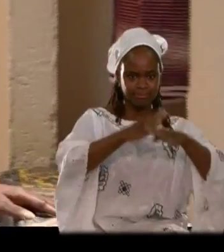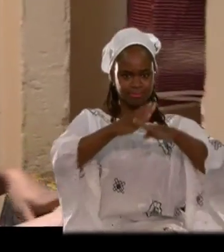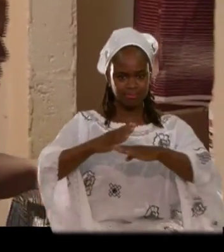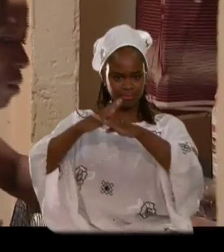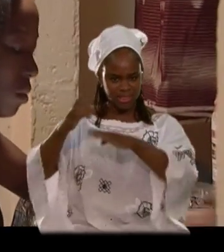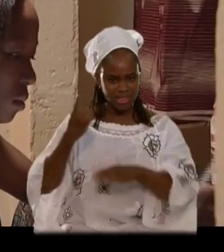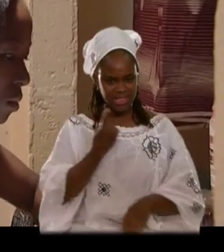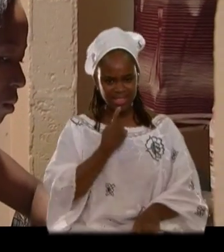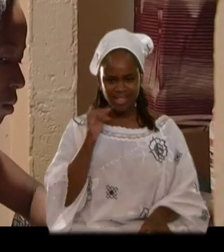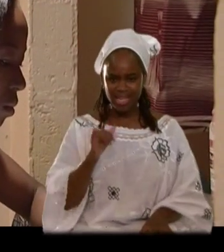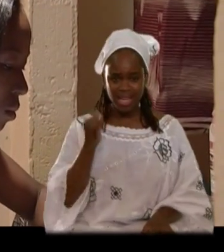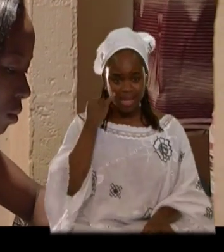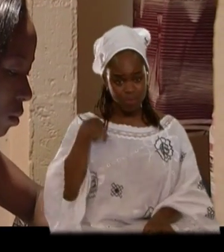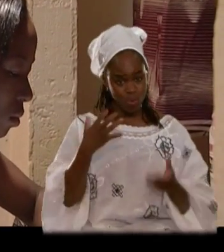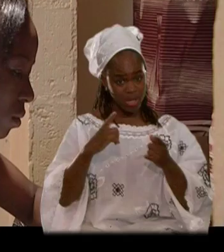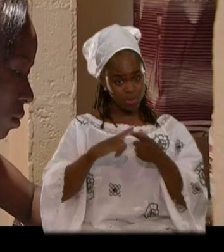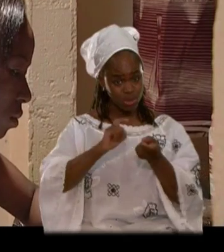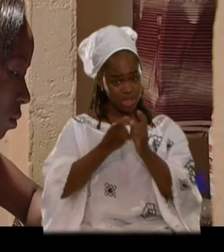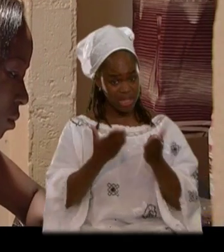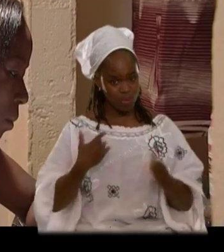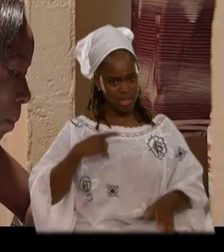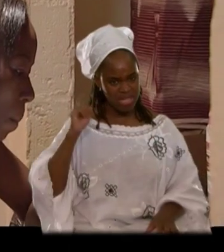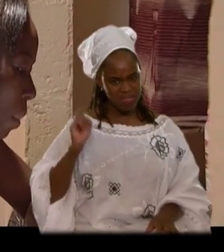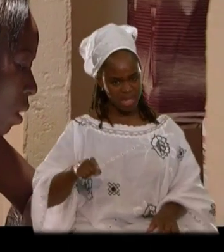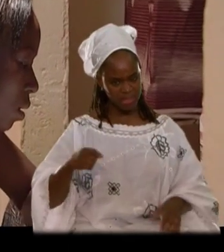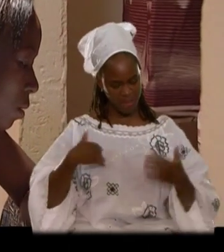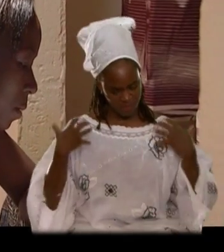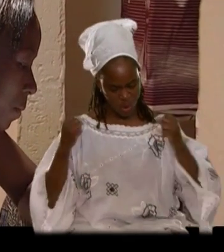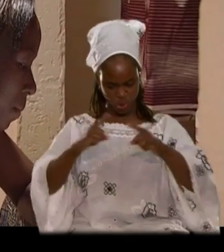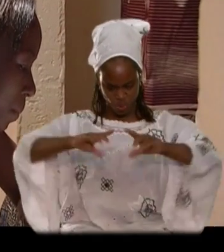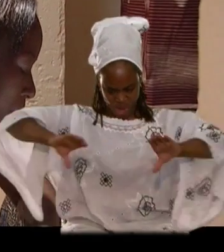She says that, if we want to change things, we must have the courage to act.